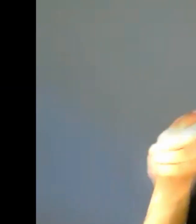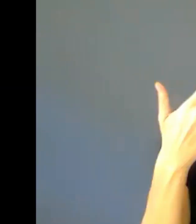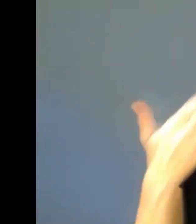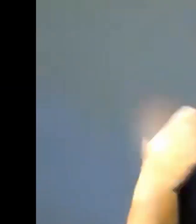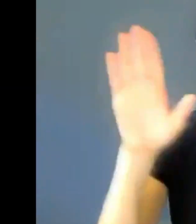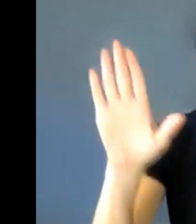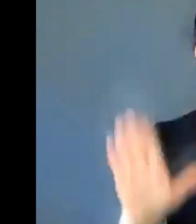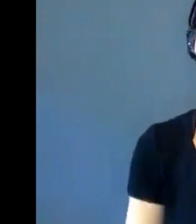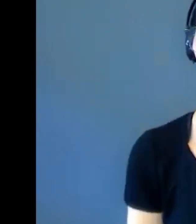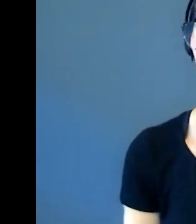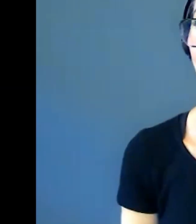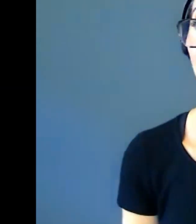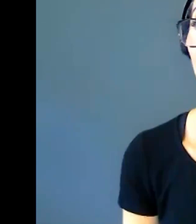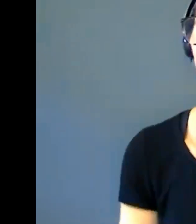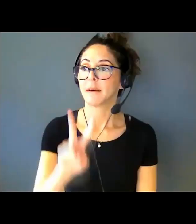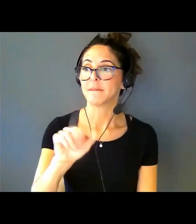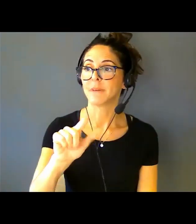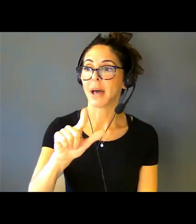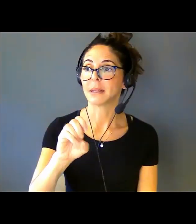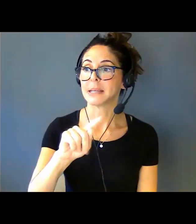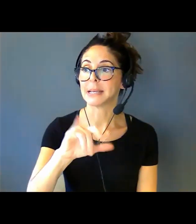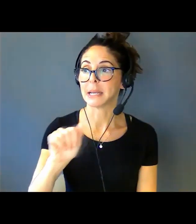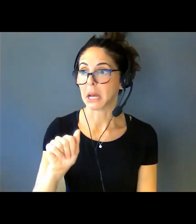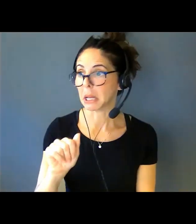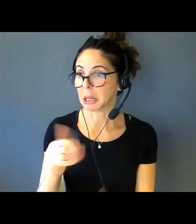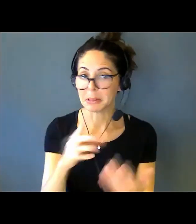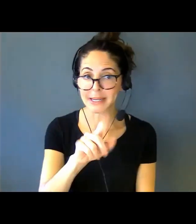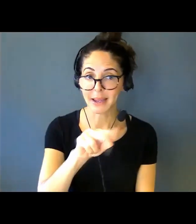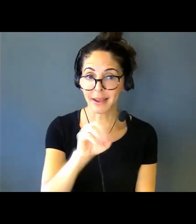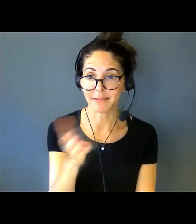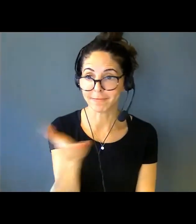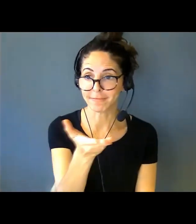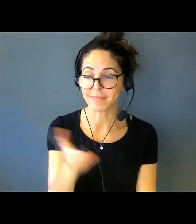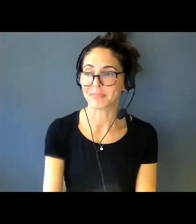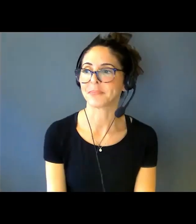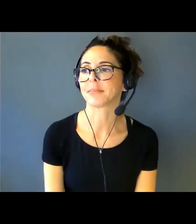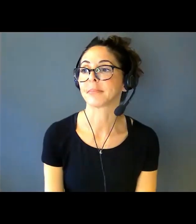I have Valentina and David next on my screen. >> VALENTINA POMATTO: I can go ahead.